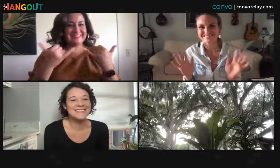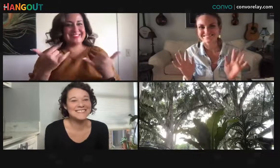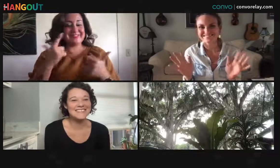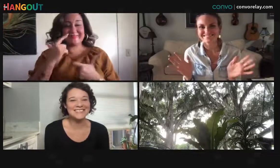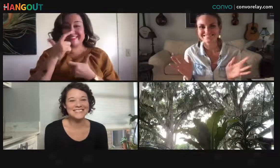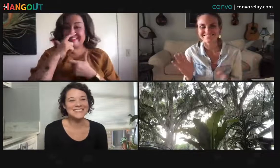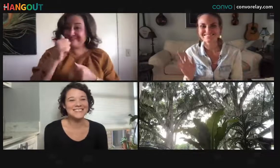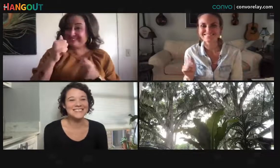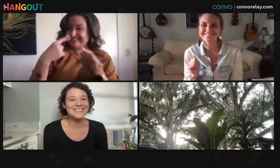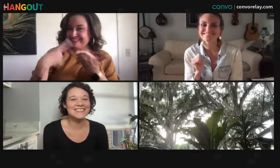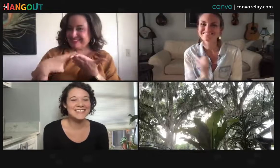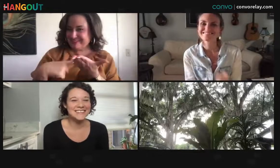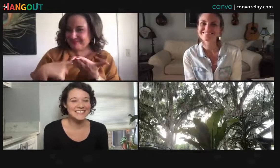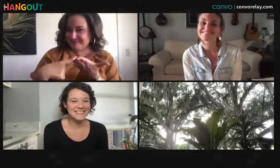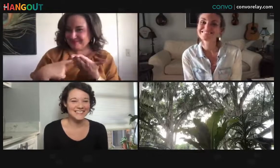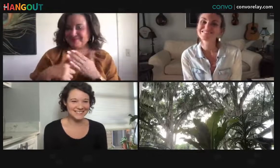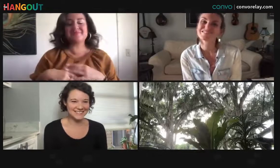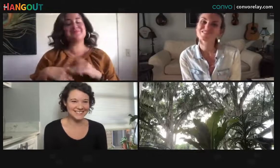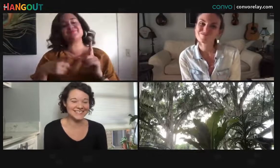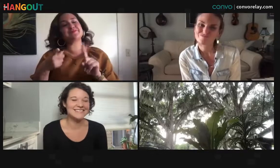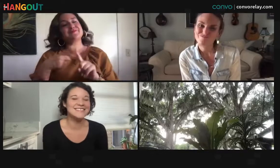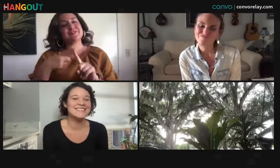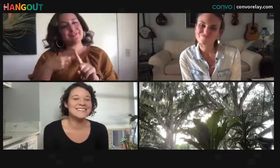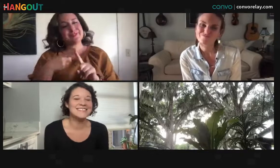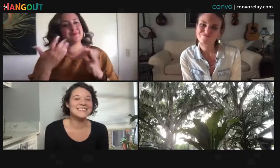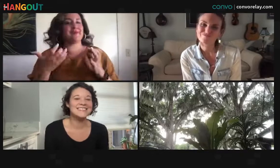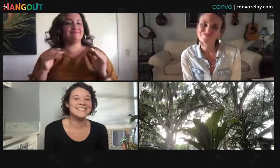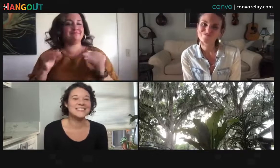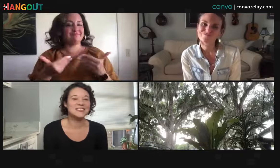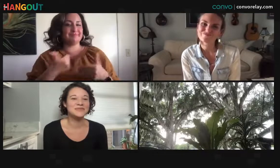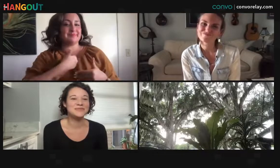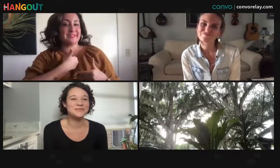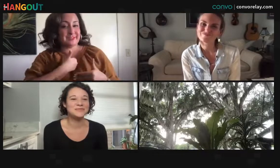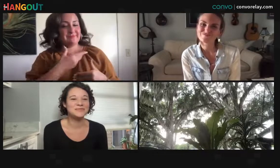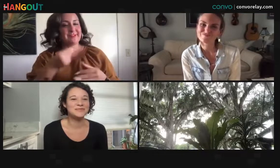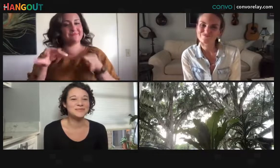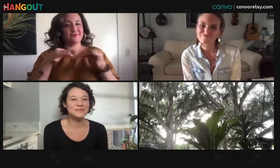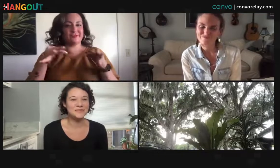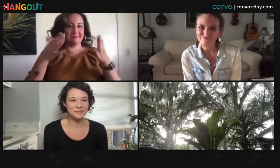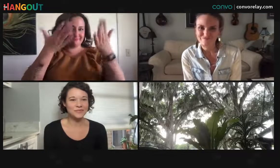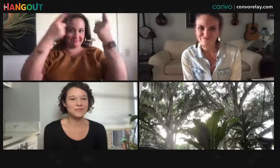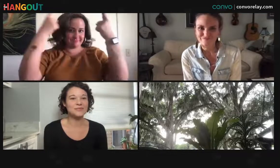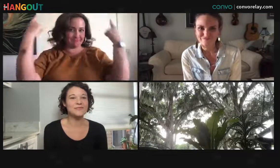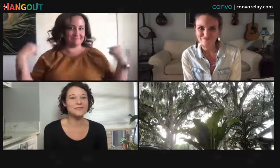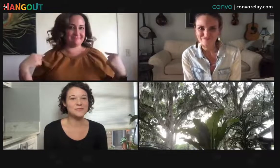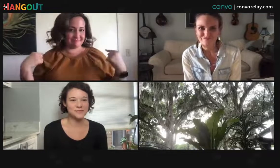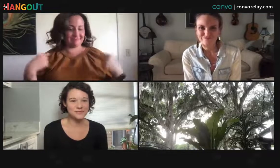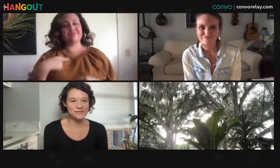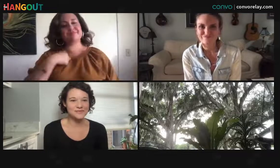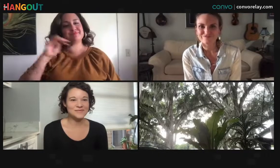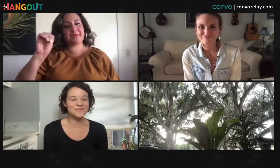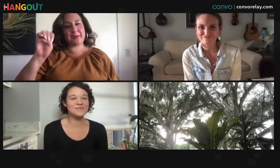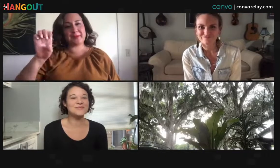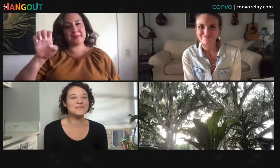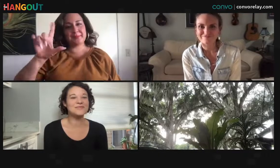happy you could join us today this is hi thank you welcome everyone glad you joined me for this interesting discussion i want to